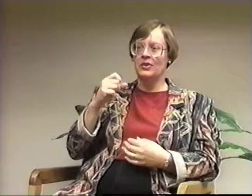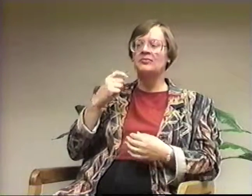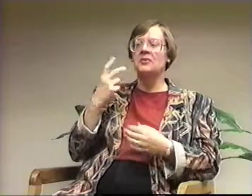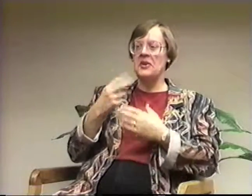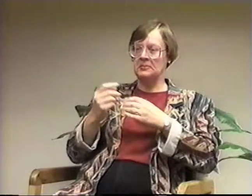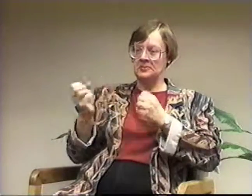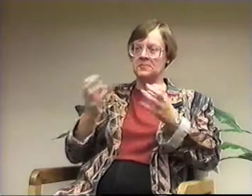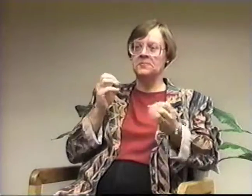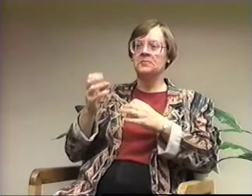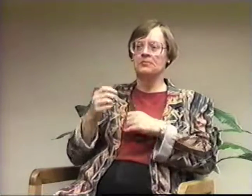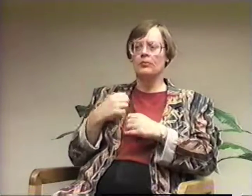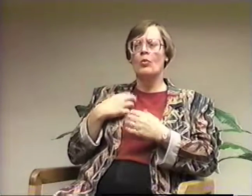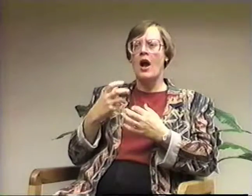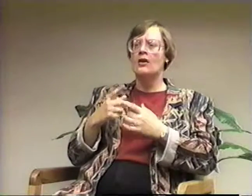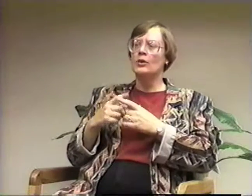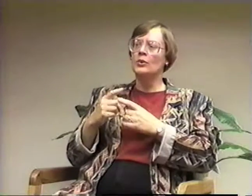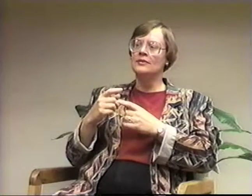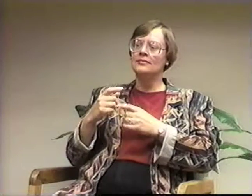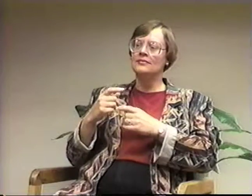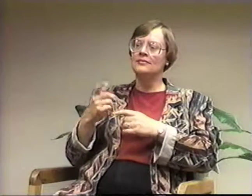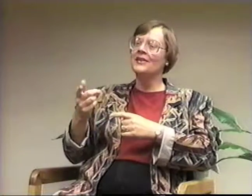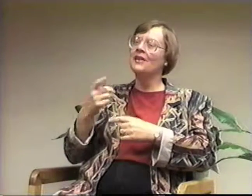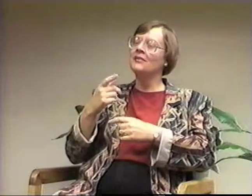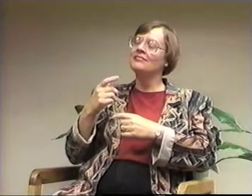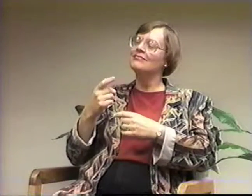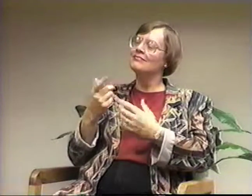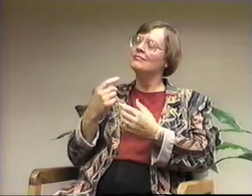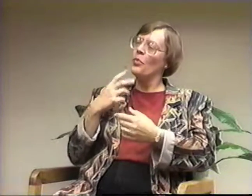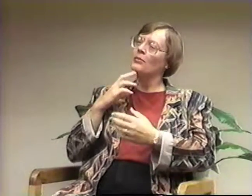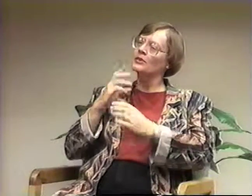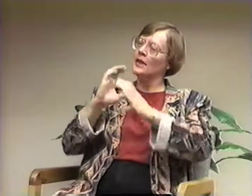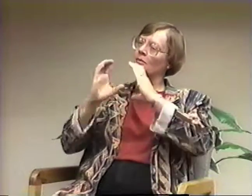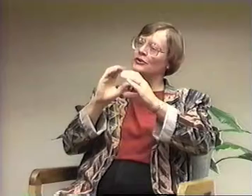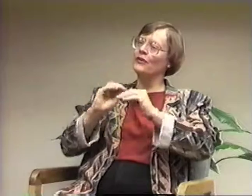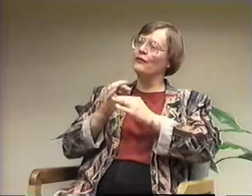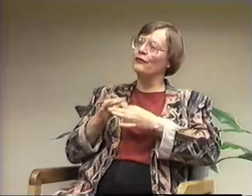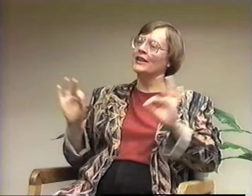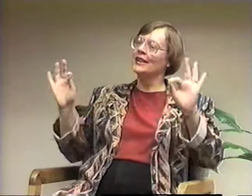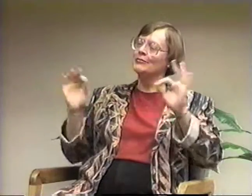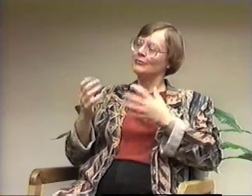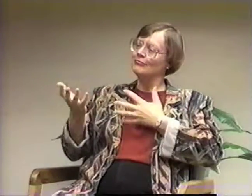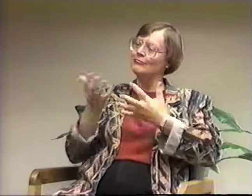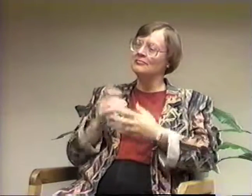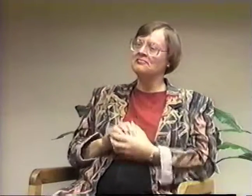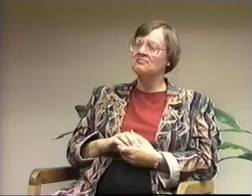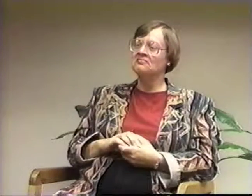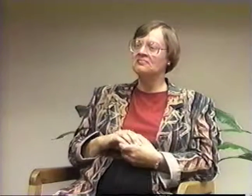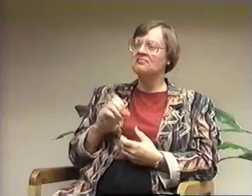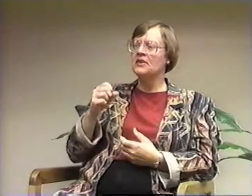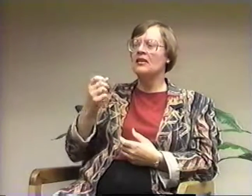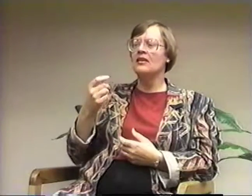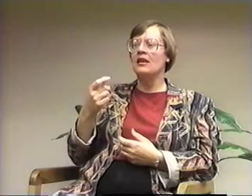Yes, both sign. We want to communicate freely with them.